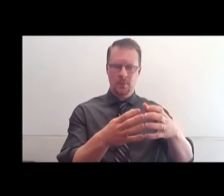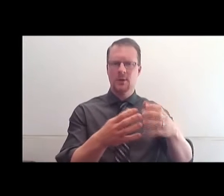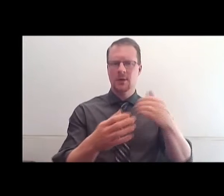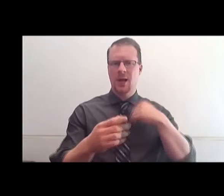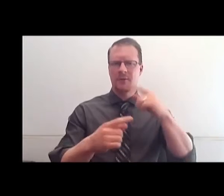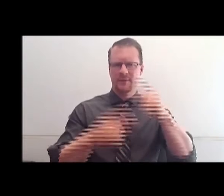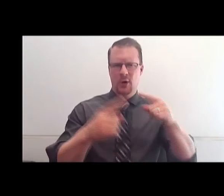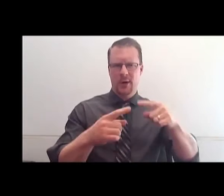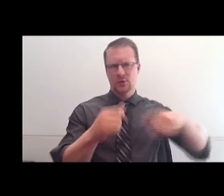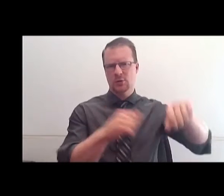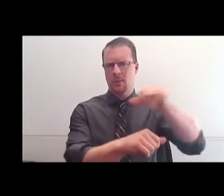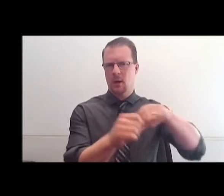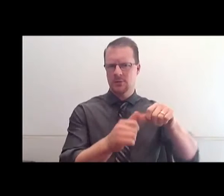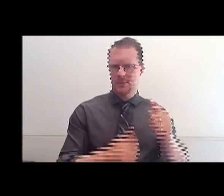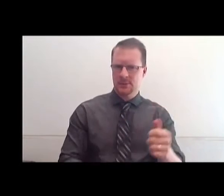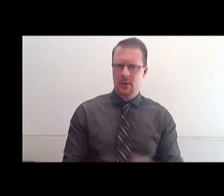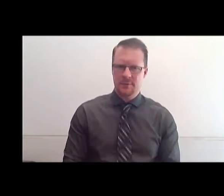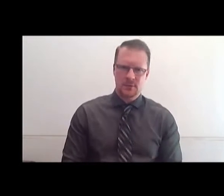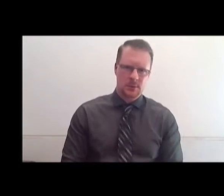for each individual within that area.